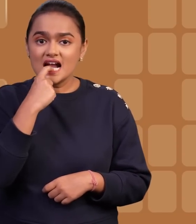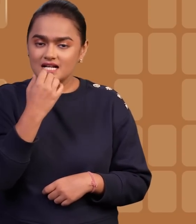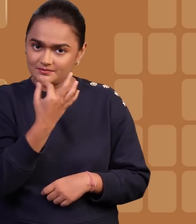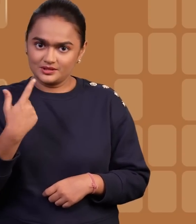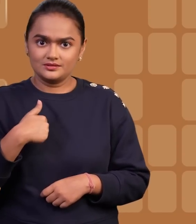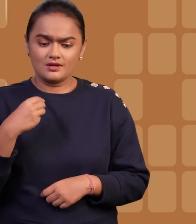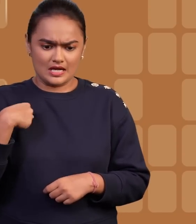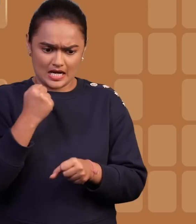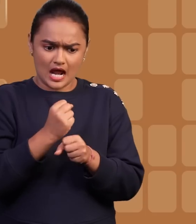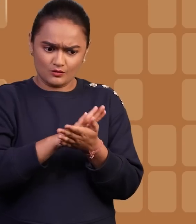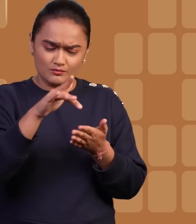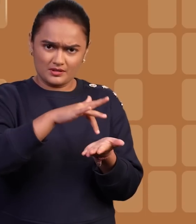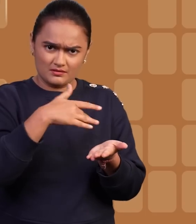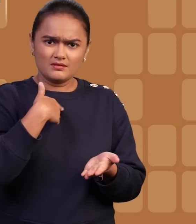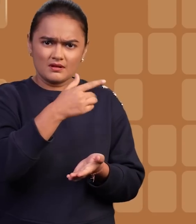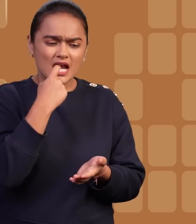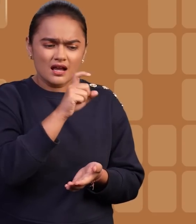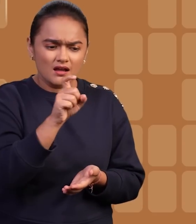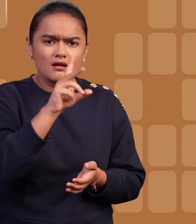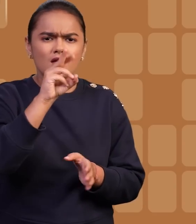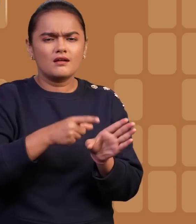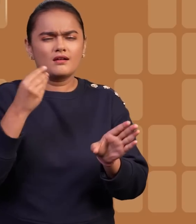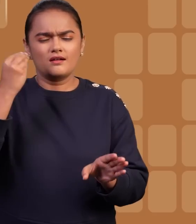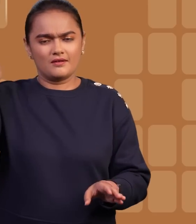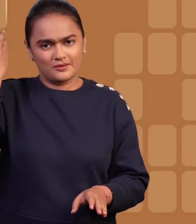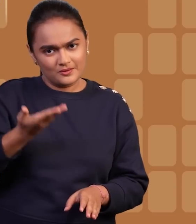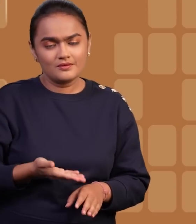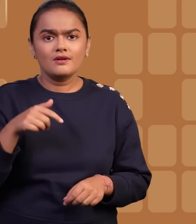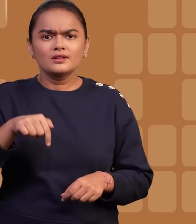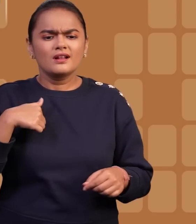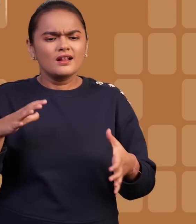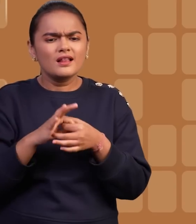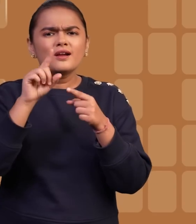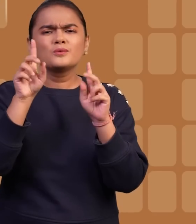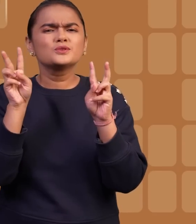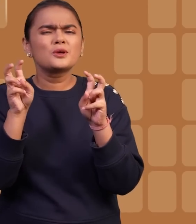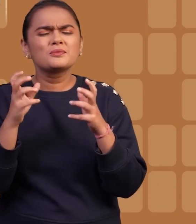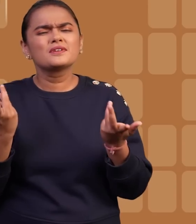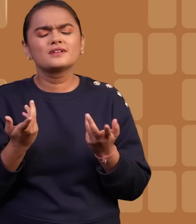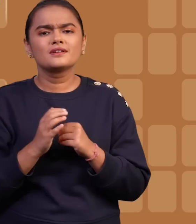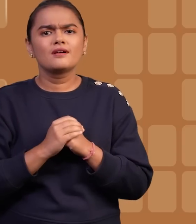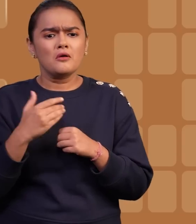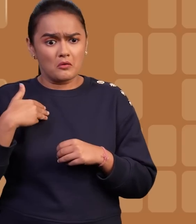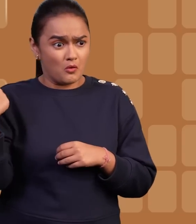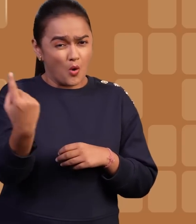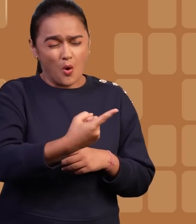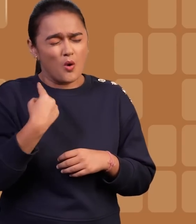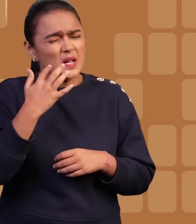I’ve been practicing in Ghatkopar for the past 20 years. Today, we'll be talking about a topic that is important for all of us.